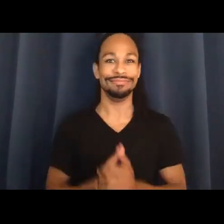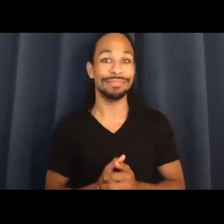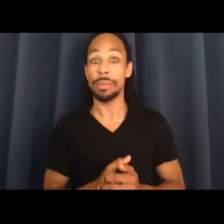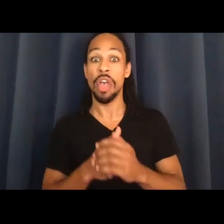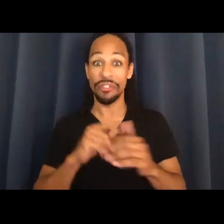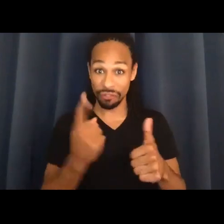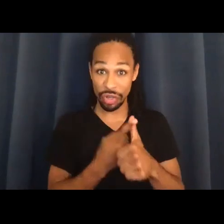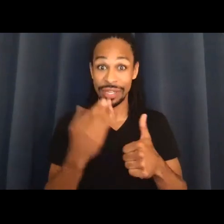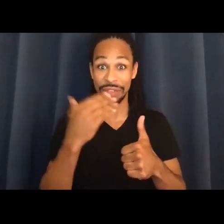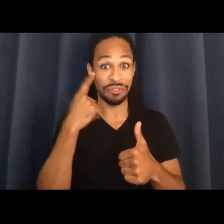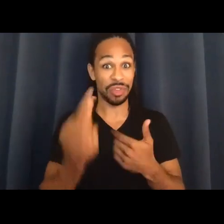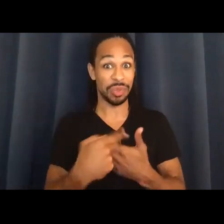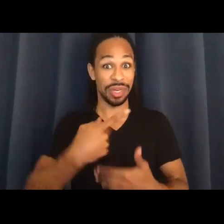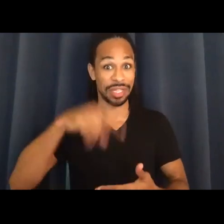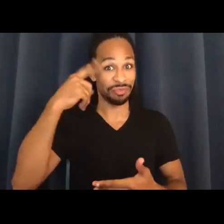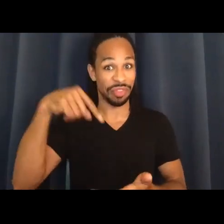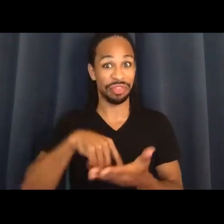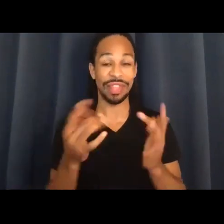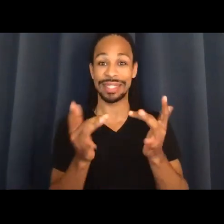in this digital experience and being adaptable in